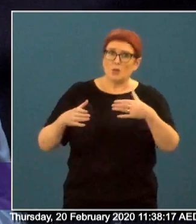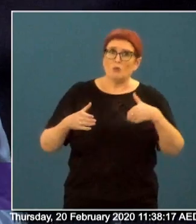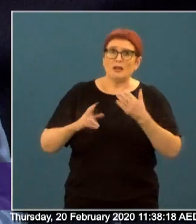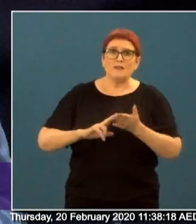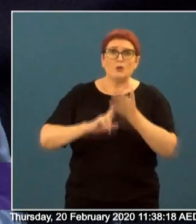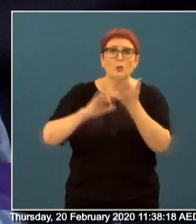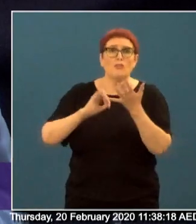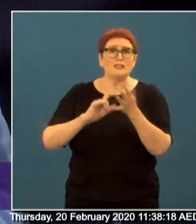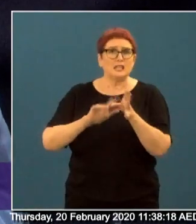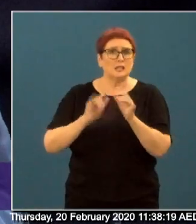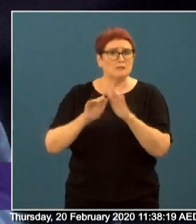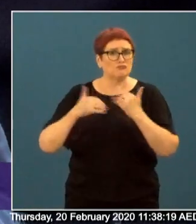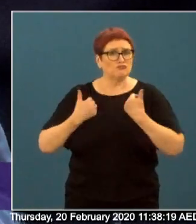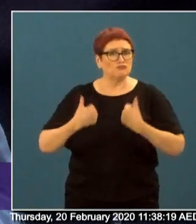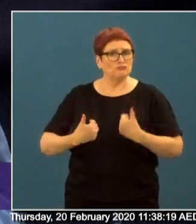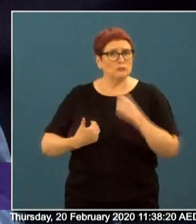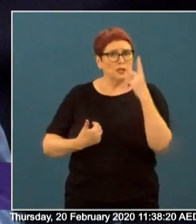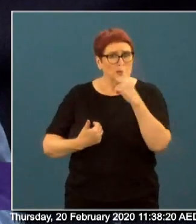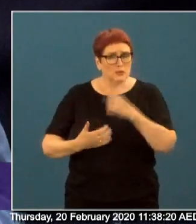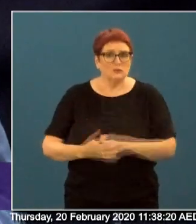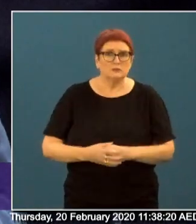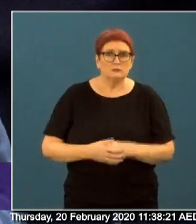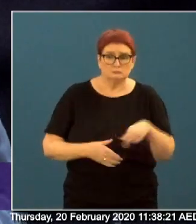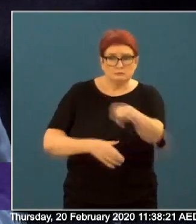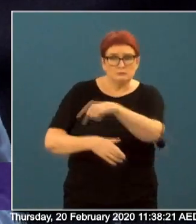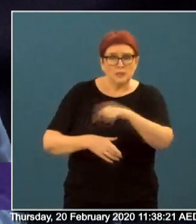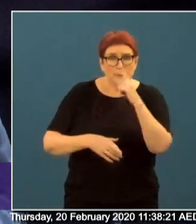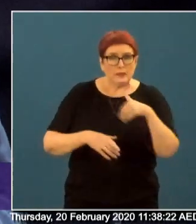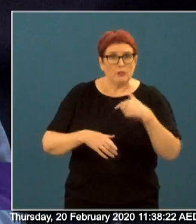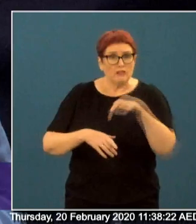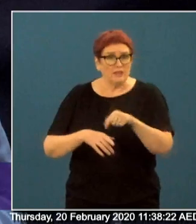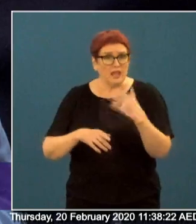people with intellectual disability experienced very high rates